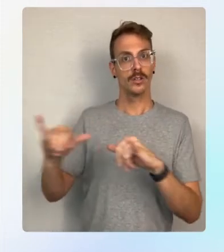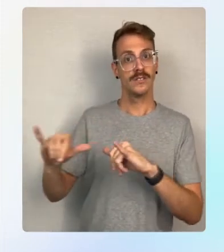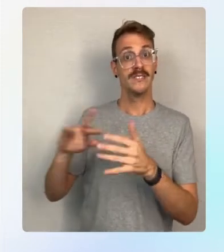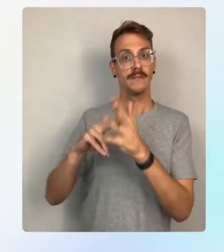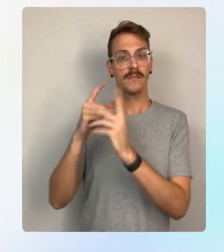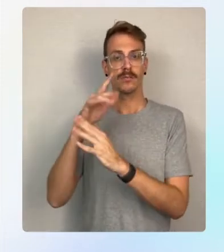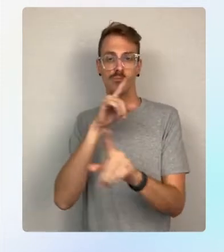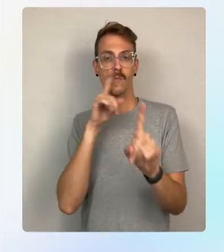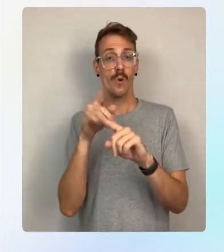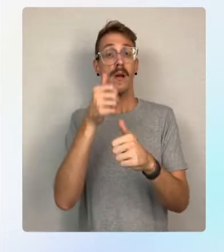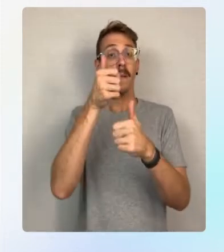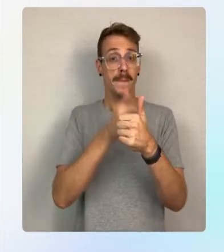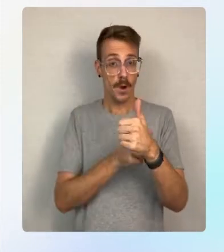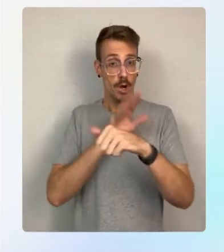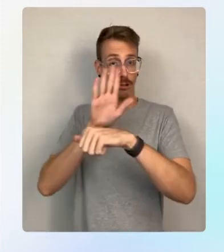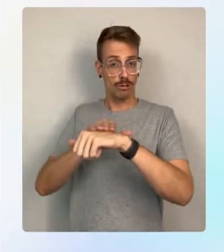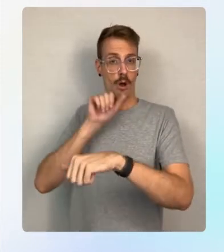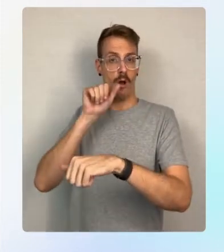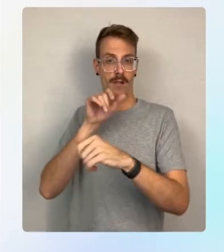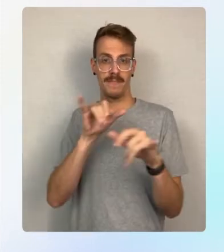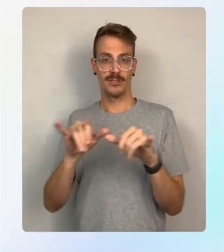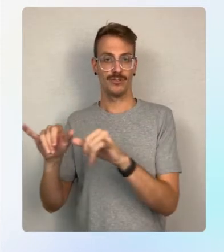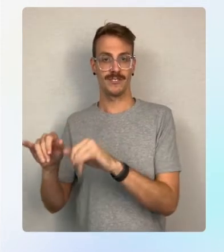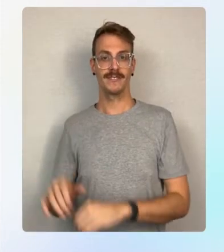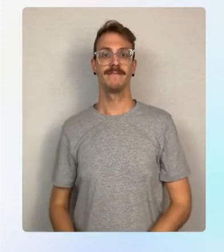in order to report per-drawcall metrics.